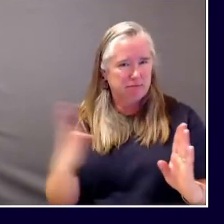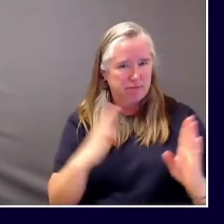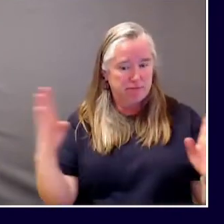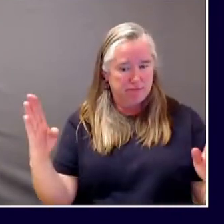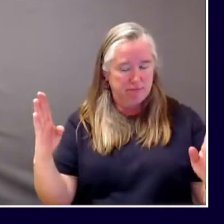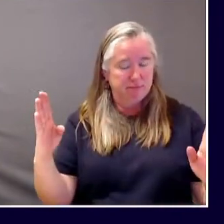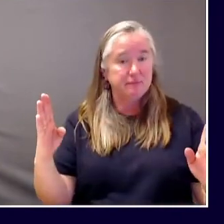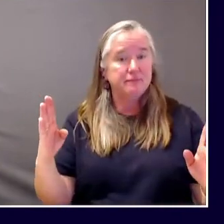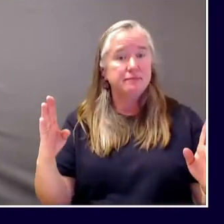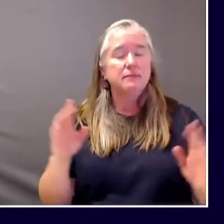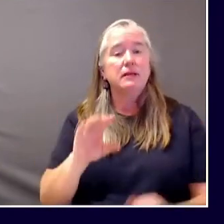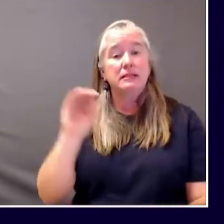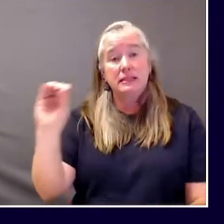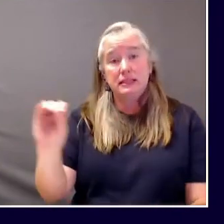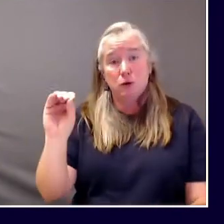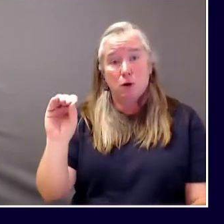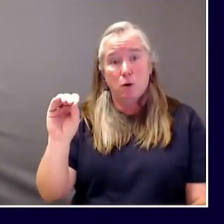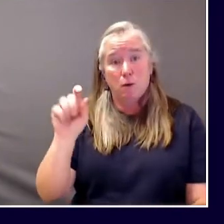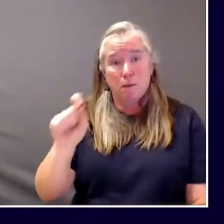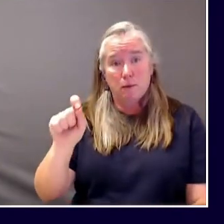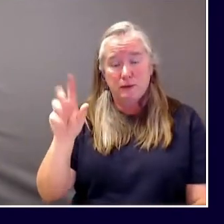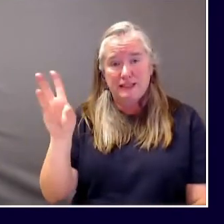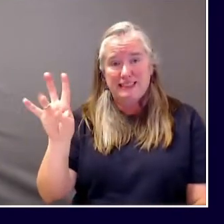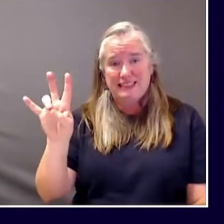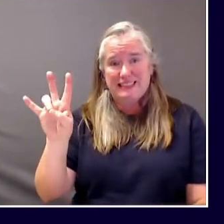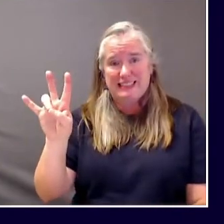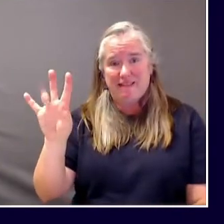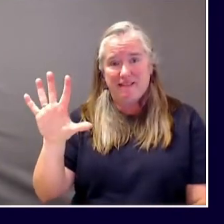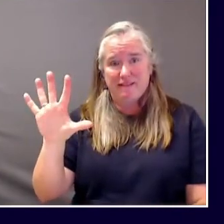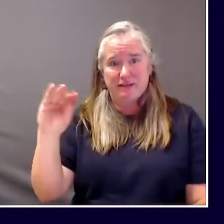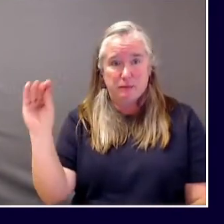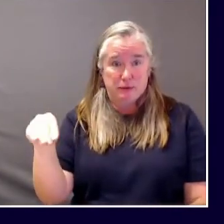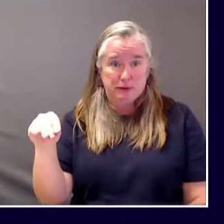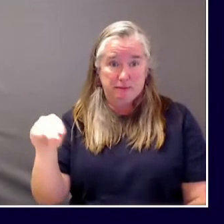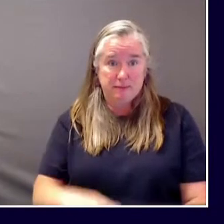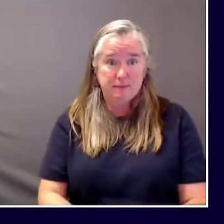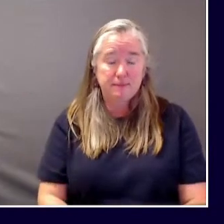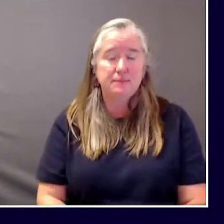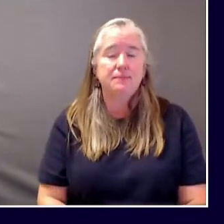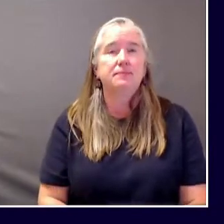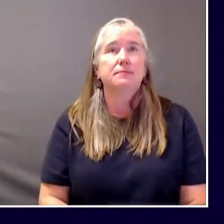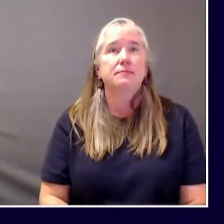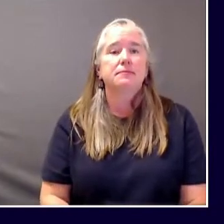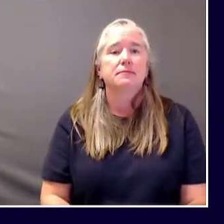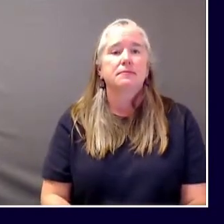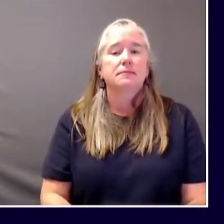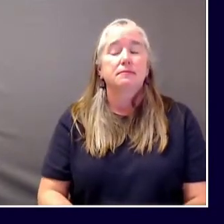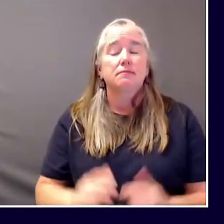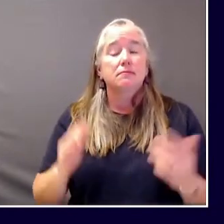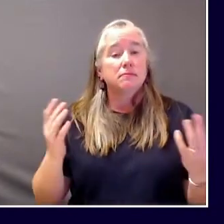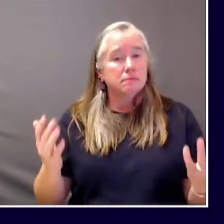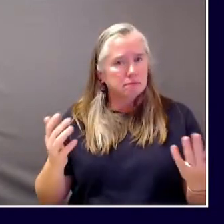now stands at zero point seven five percent